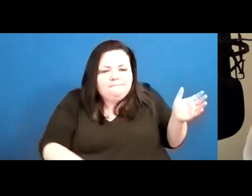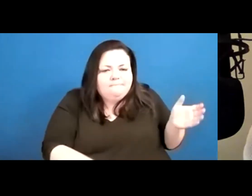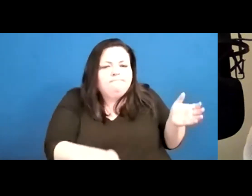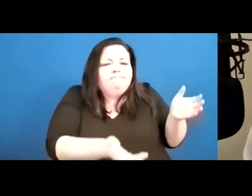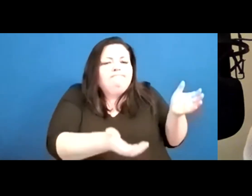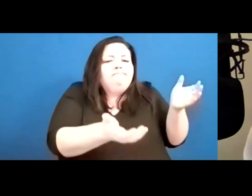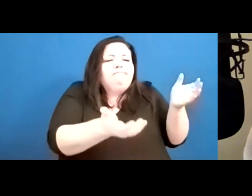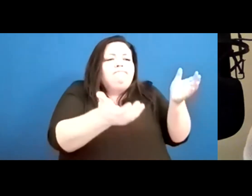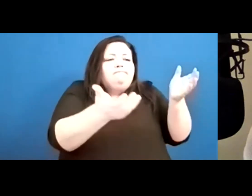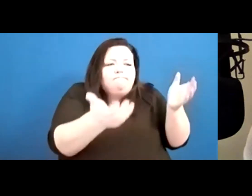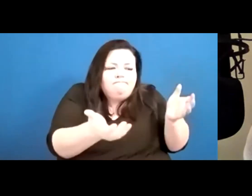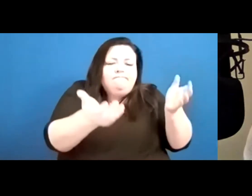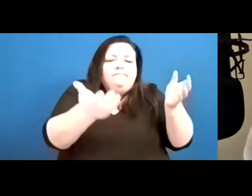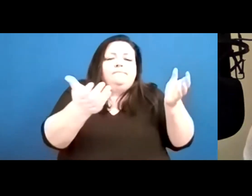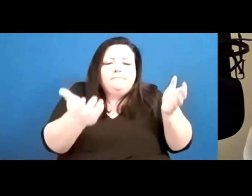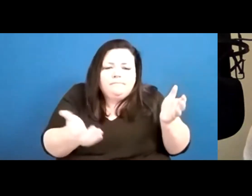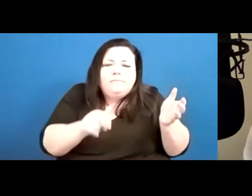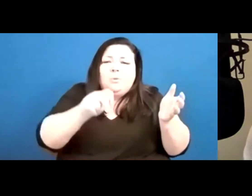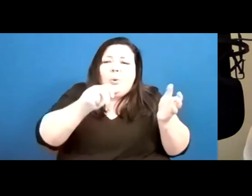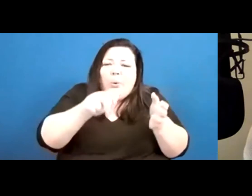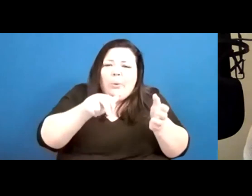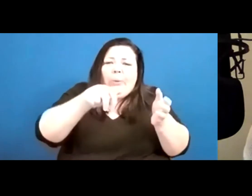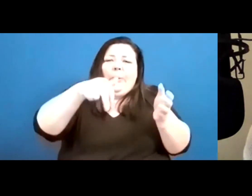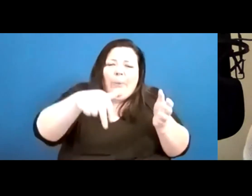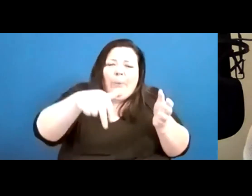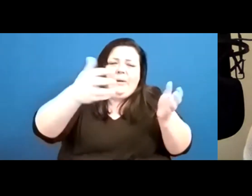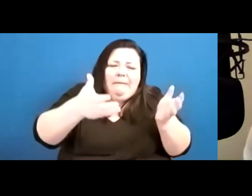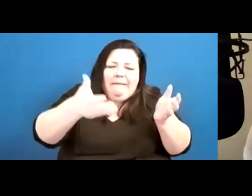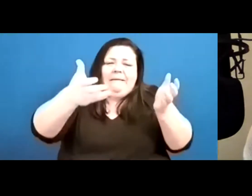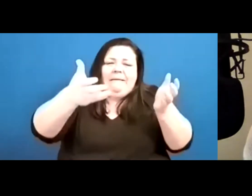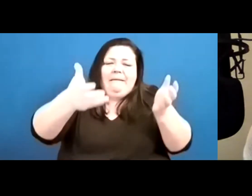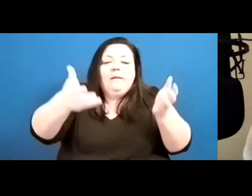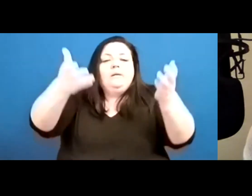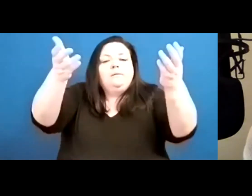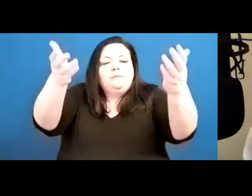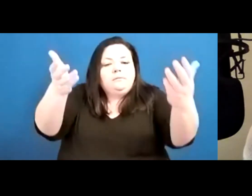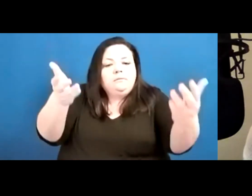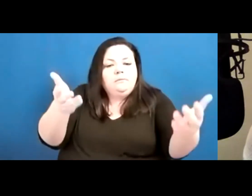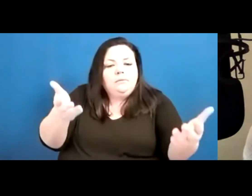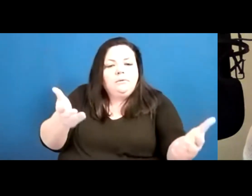and then carry him up a long flight of stairs/ to his bed. I can feel the fine bones,/